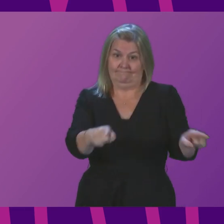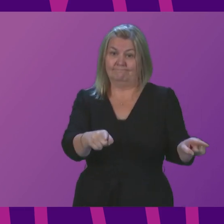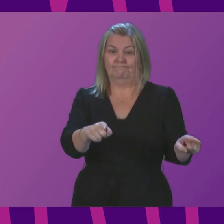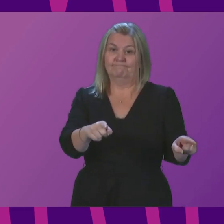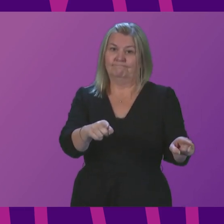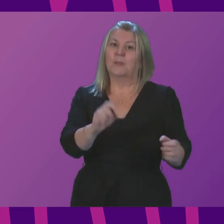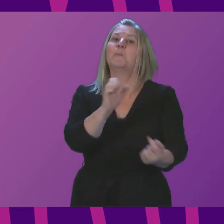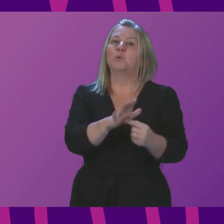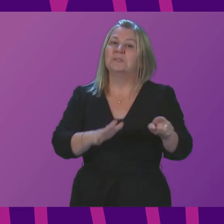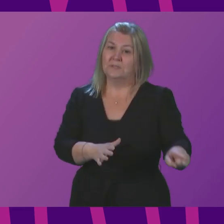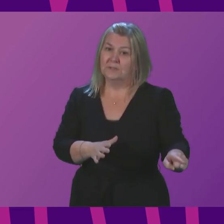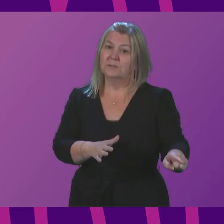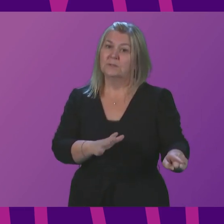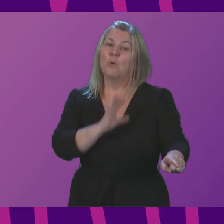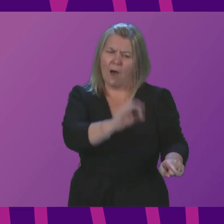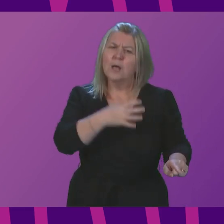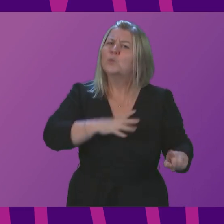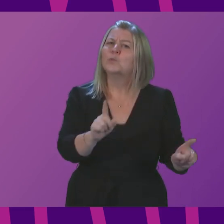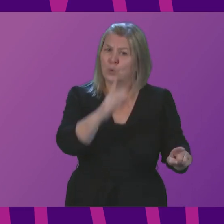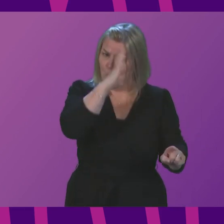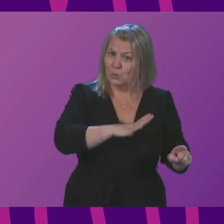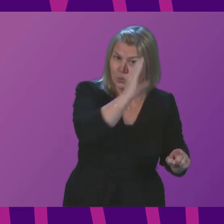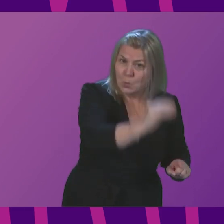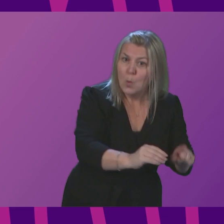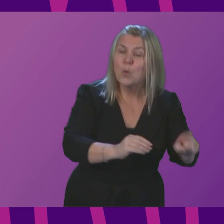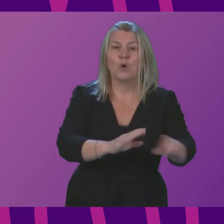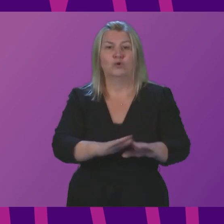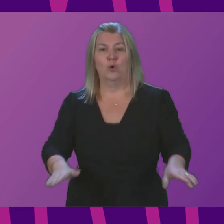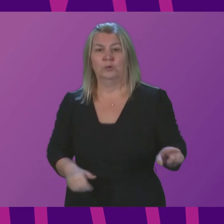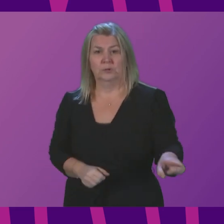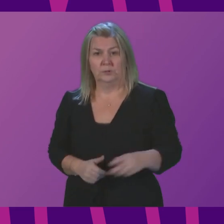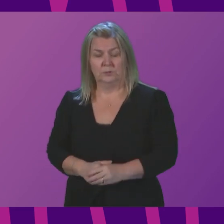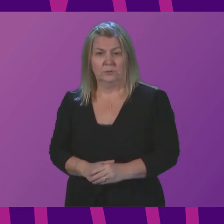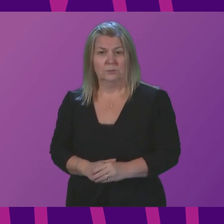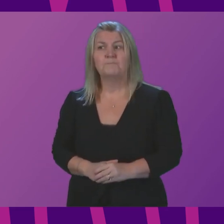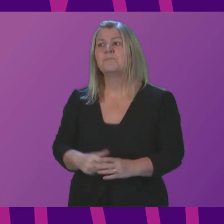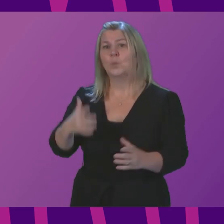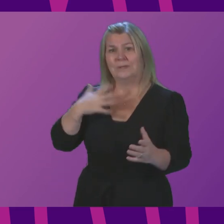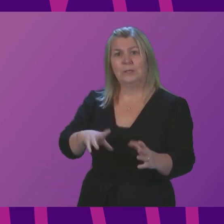the justice system is responsive and not defensive. We must always look at how we reform and change